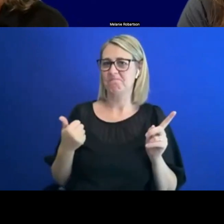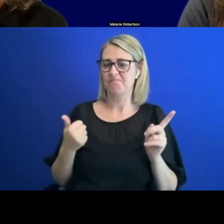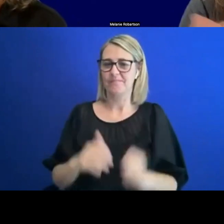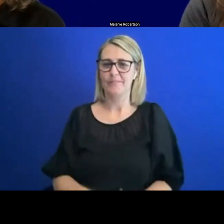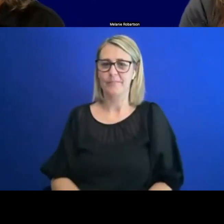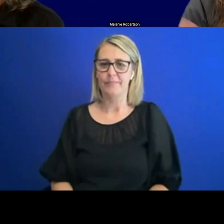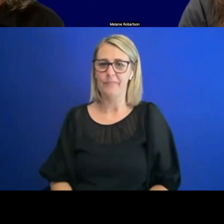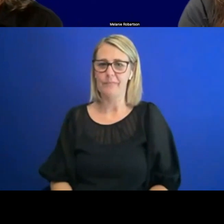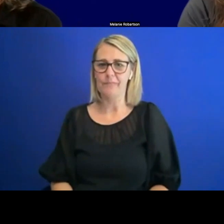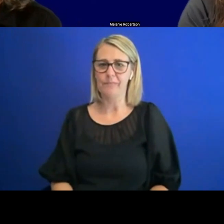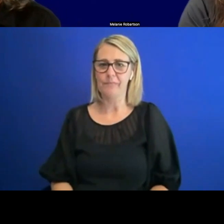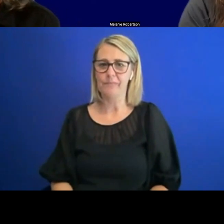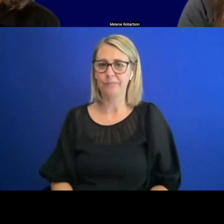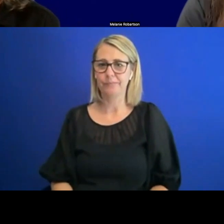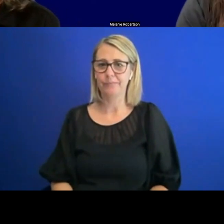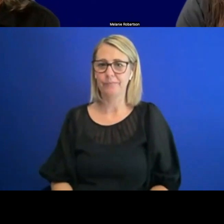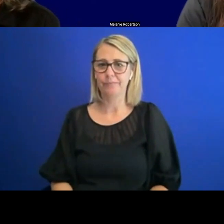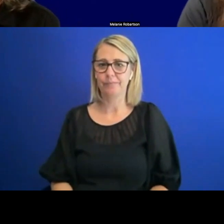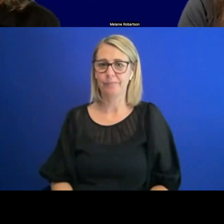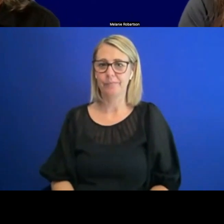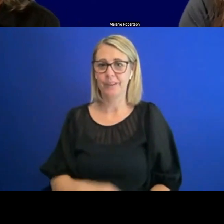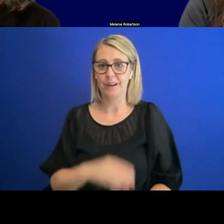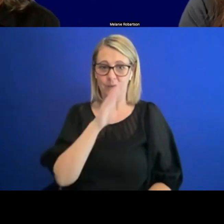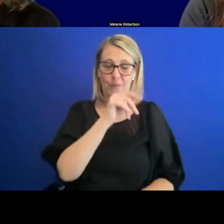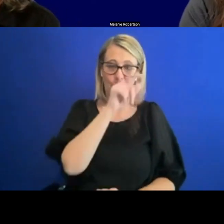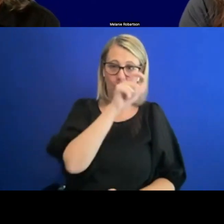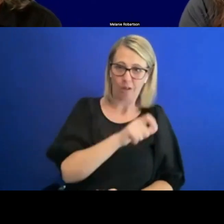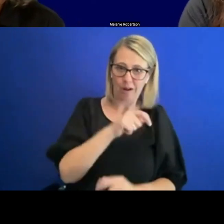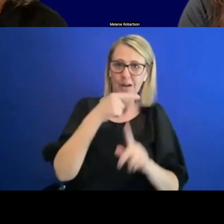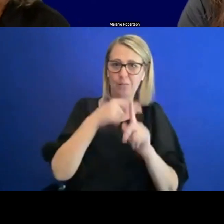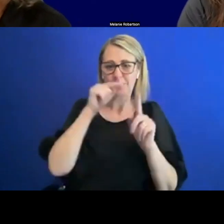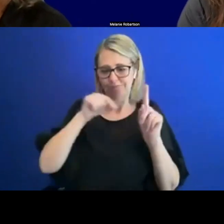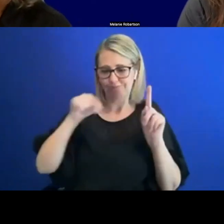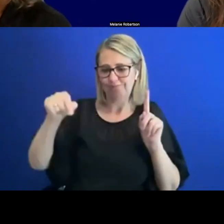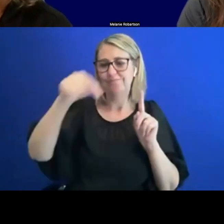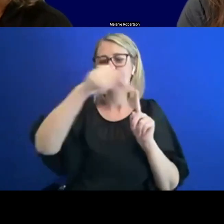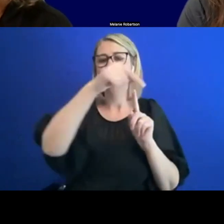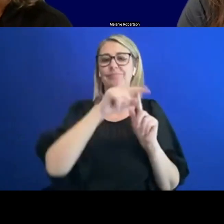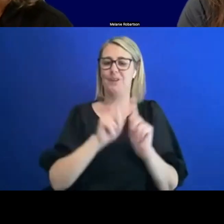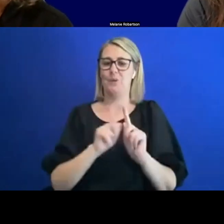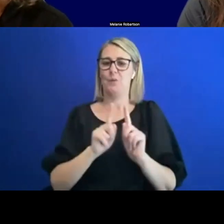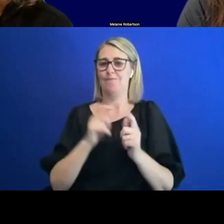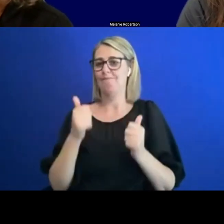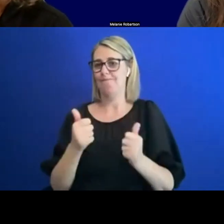client and you know from different fields as well. I think that I can imagine the kind of